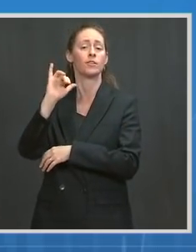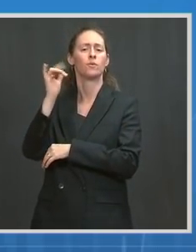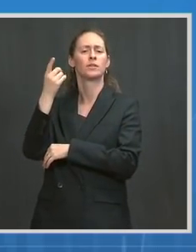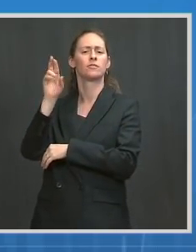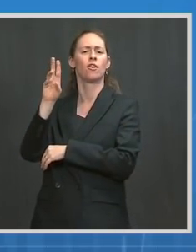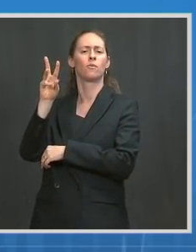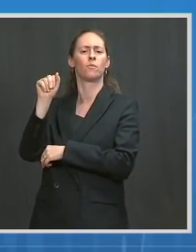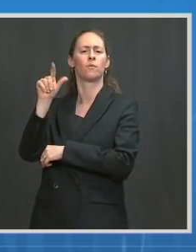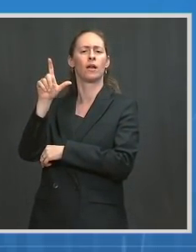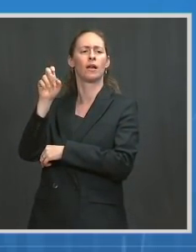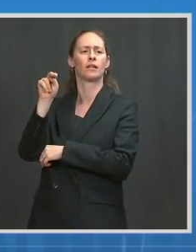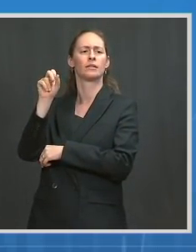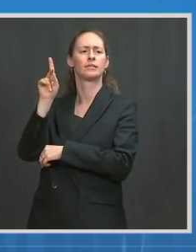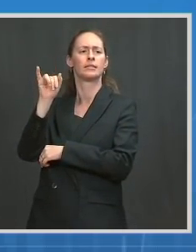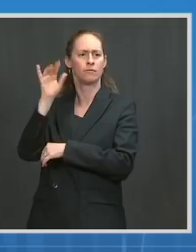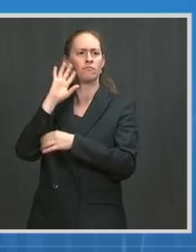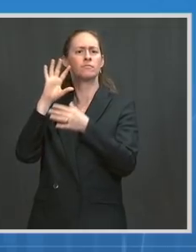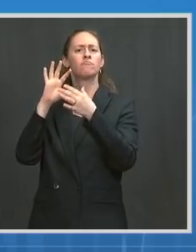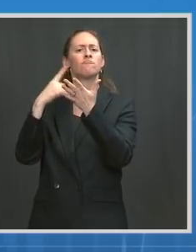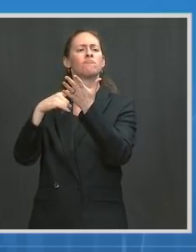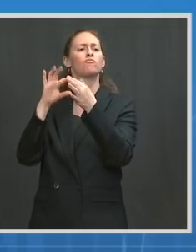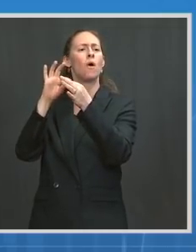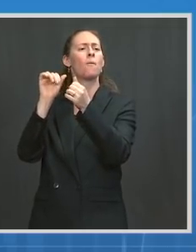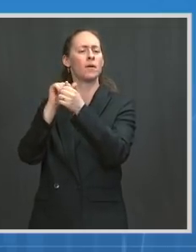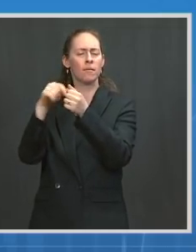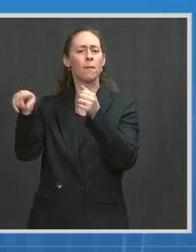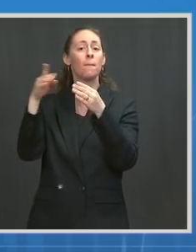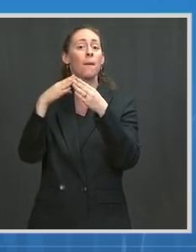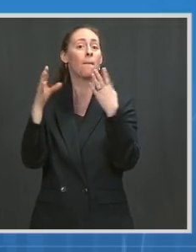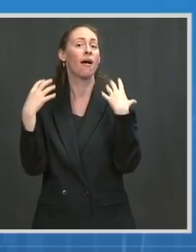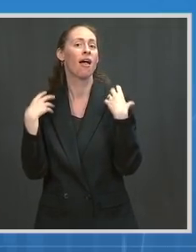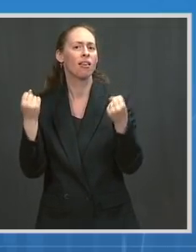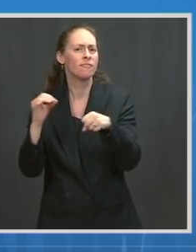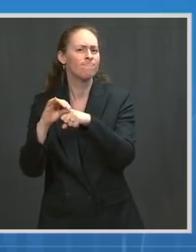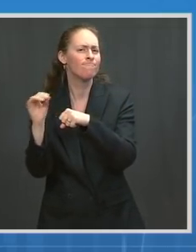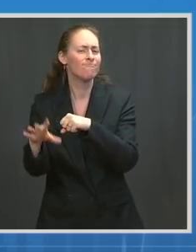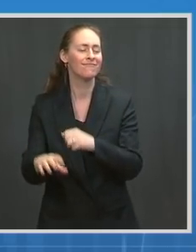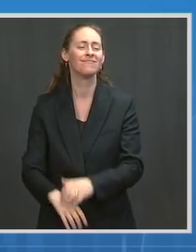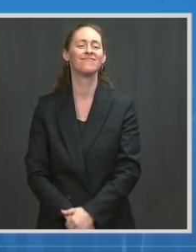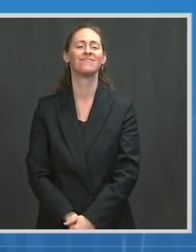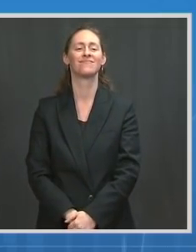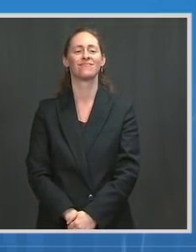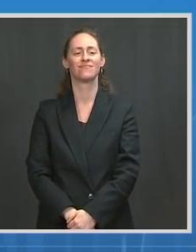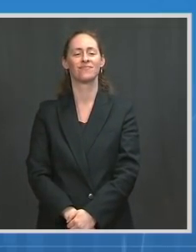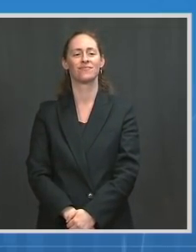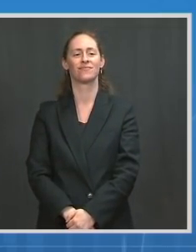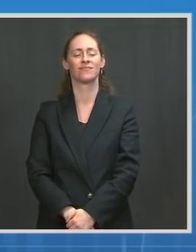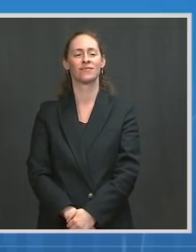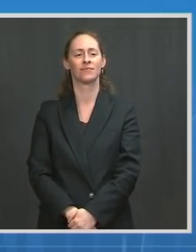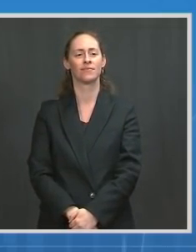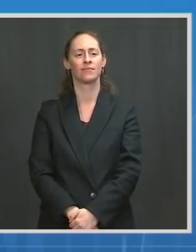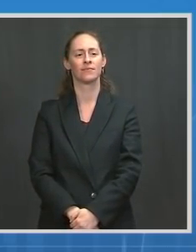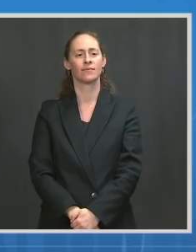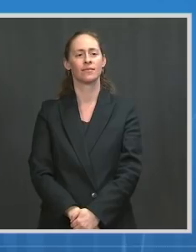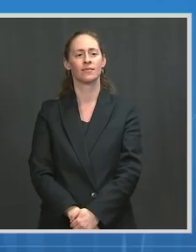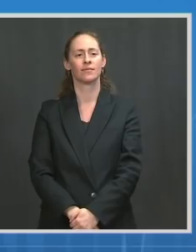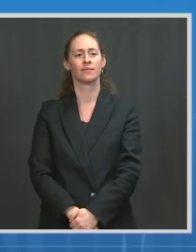Before we get to that, I want to talk about how we got to today. The reason we are winning the war against COVID-19